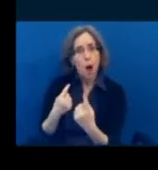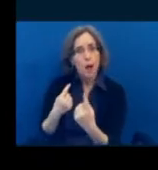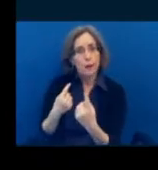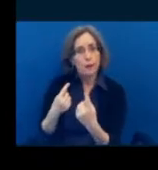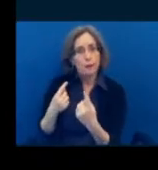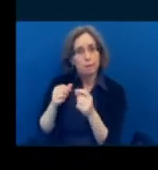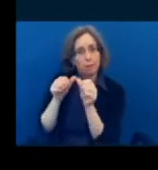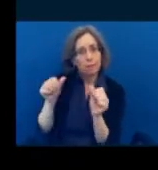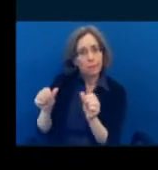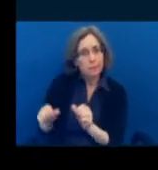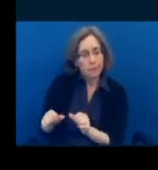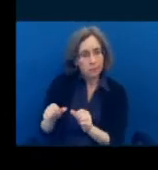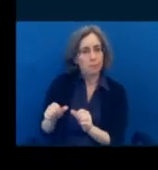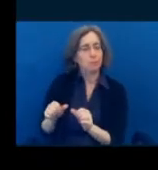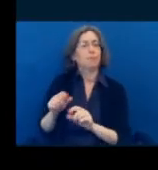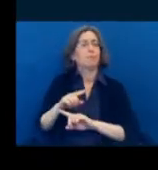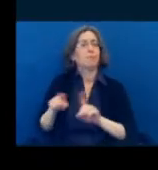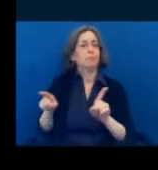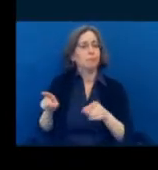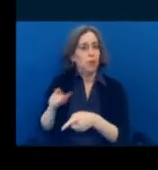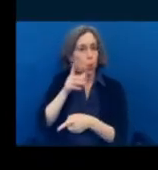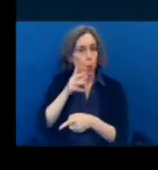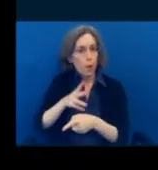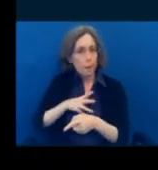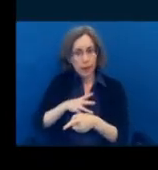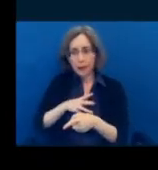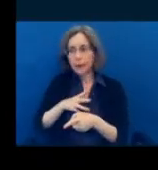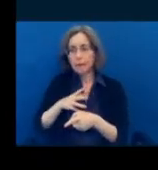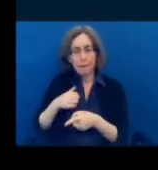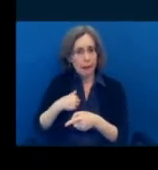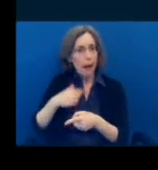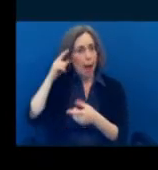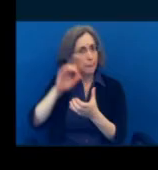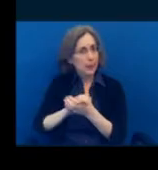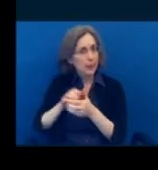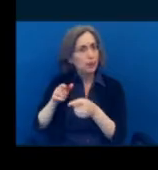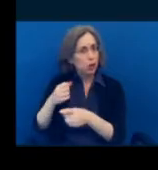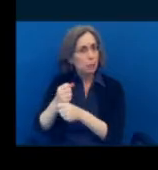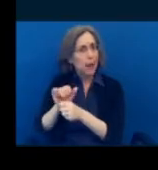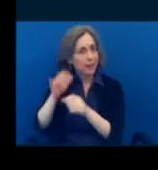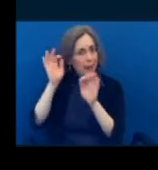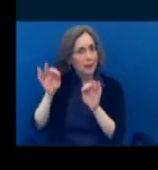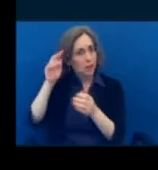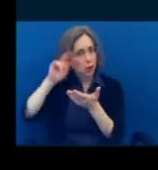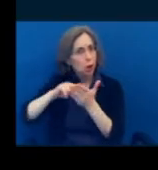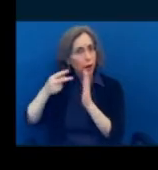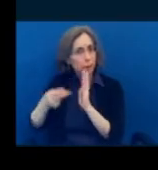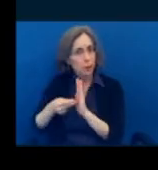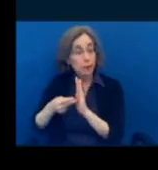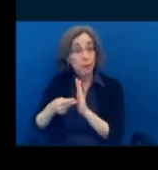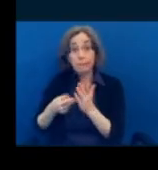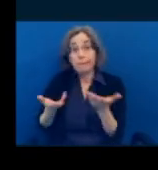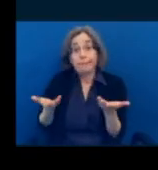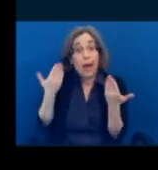WELL I CAN ONLY SPECULATE ON THE REASON FOR THIS, I LIKE TO